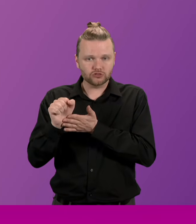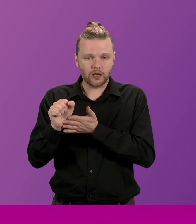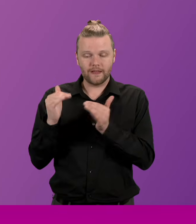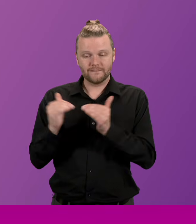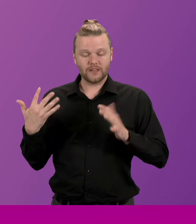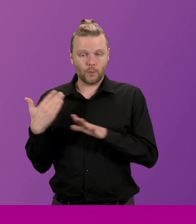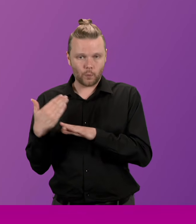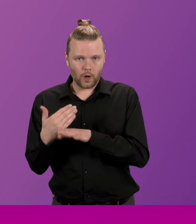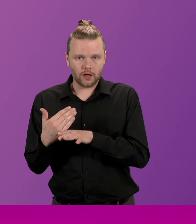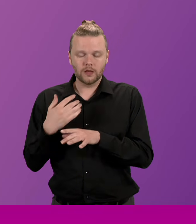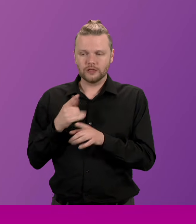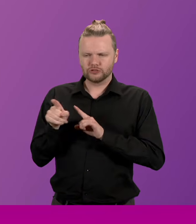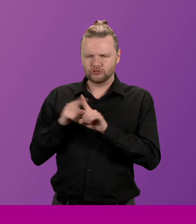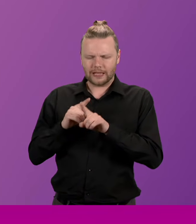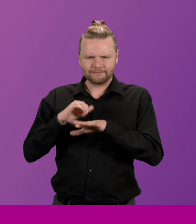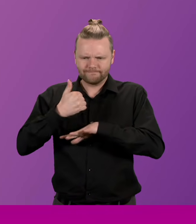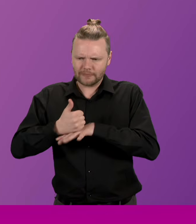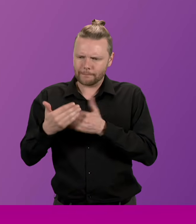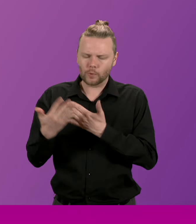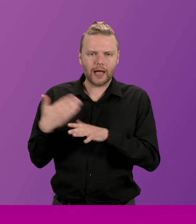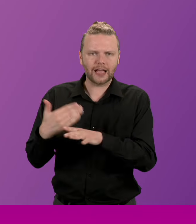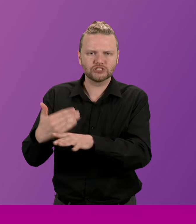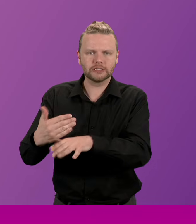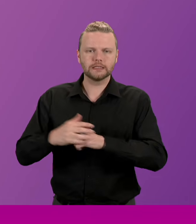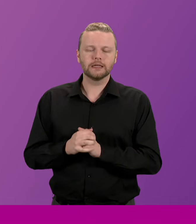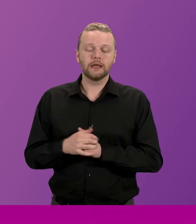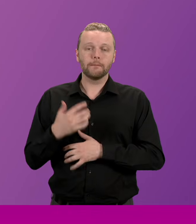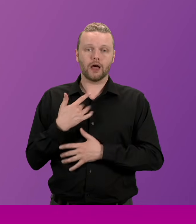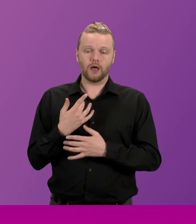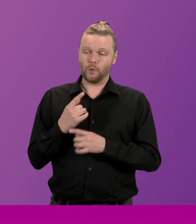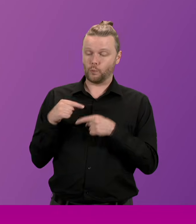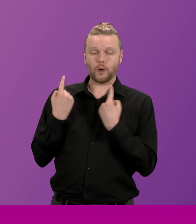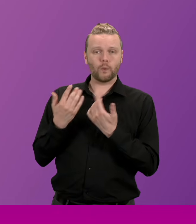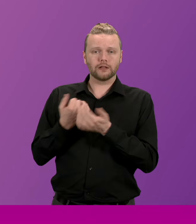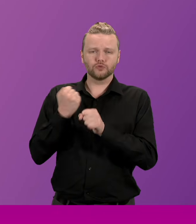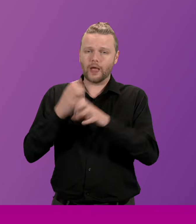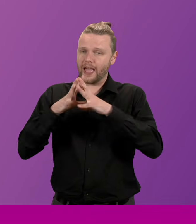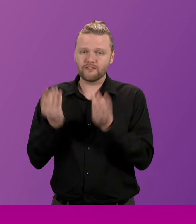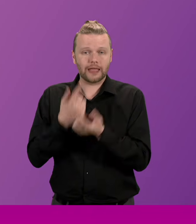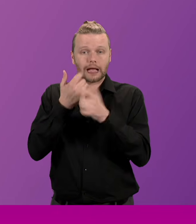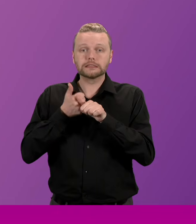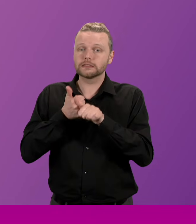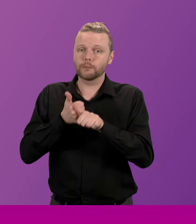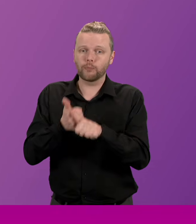to establish further actions that can be taken and I assure him that the Government will do all that we can to support him in the efforts that he is taking forward on